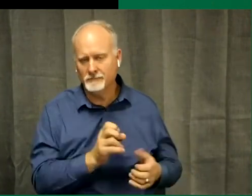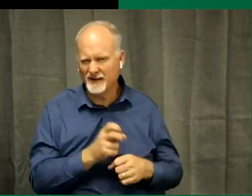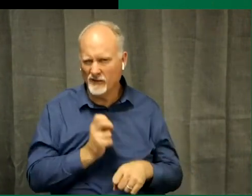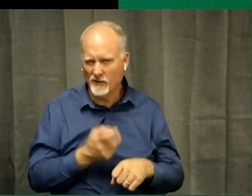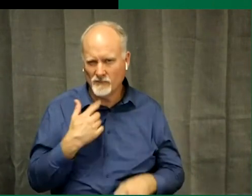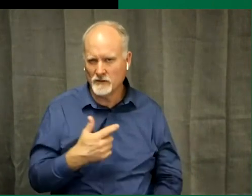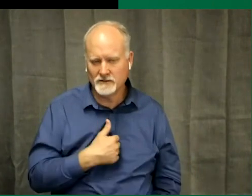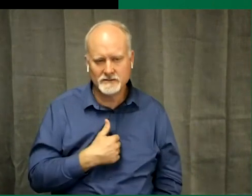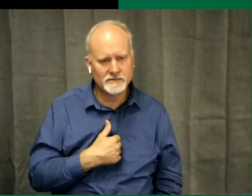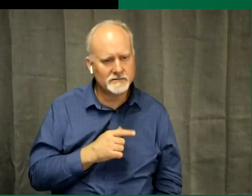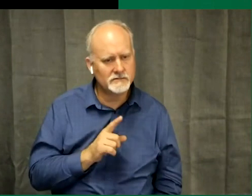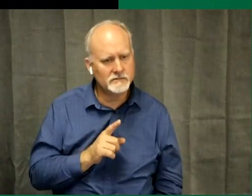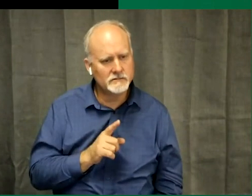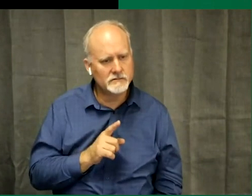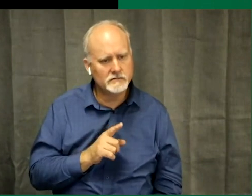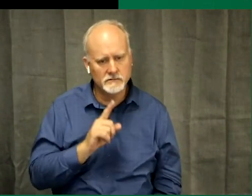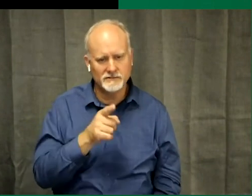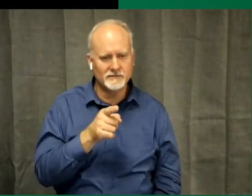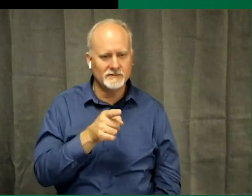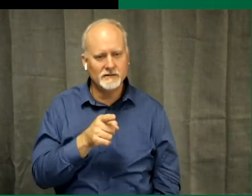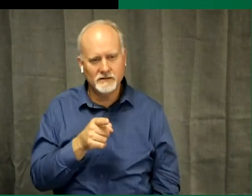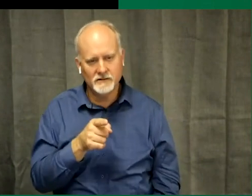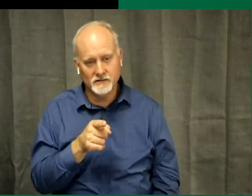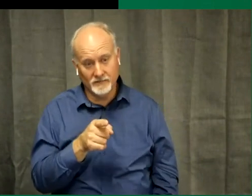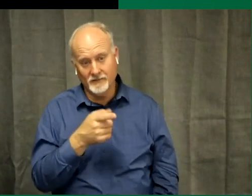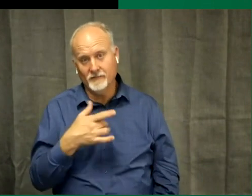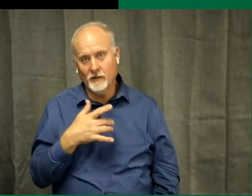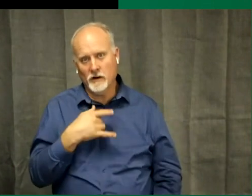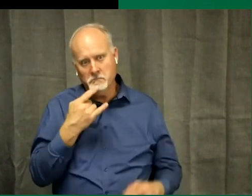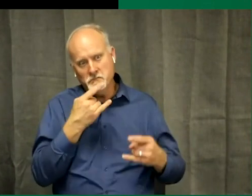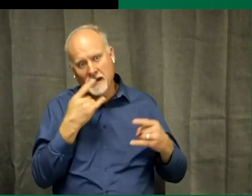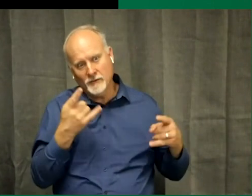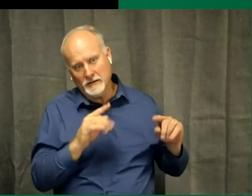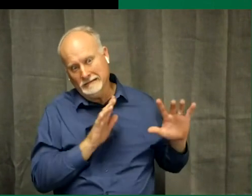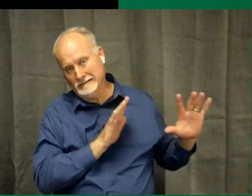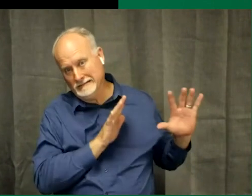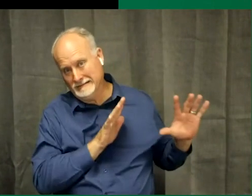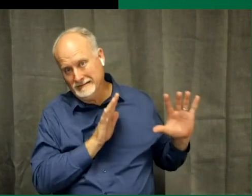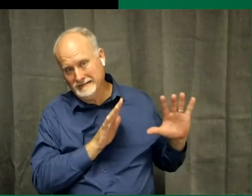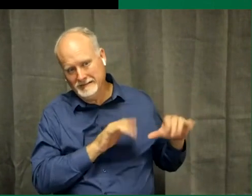whoops so this is kind of us wearing a mask trying to keep the onslaught of cases away and i'll